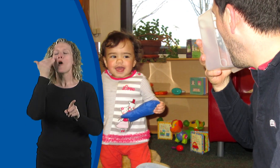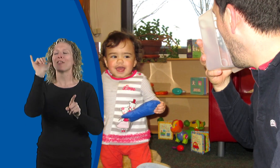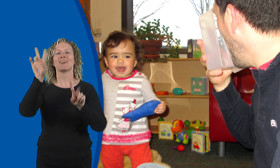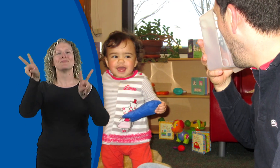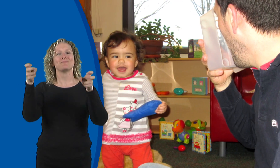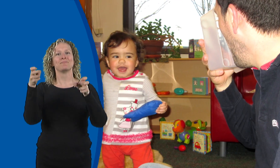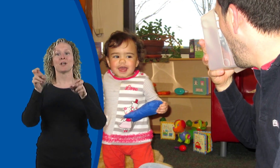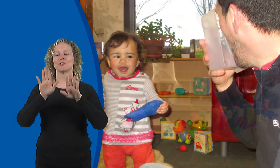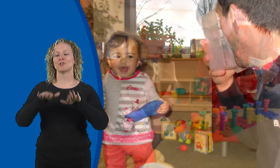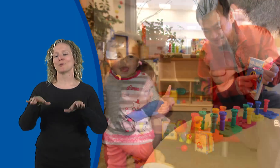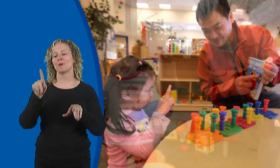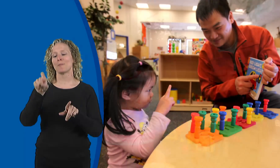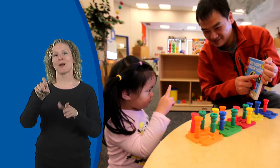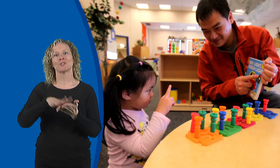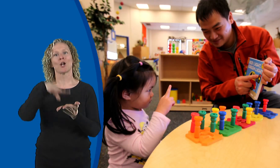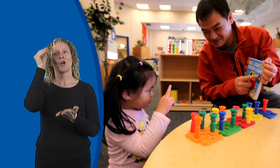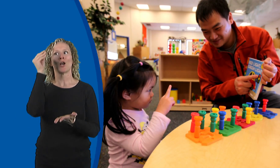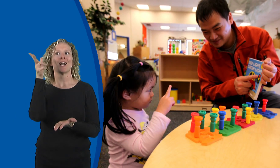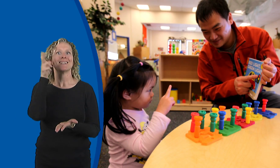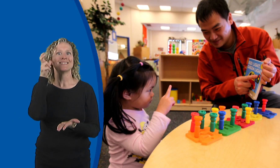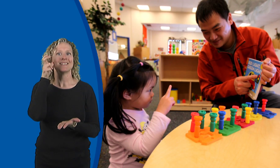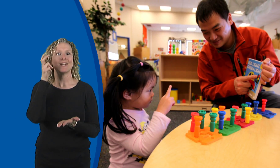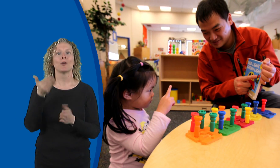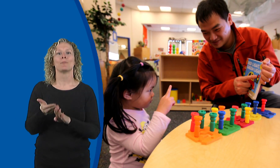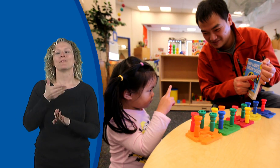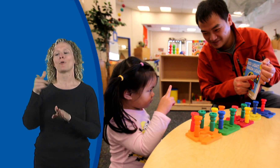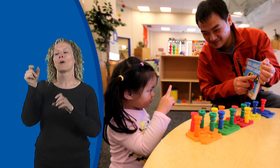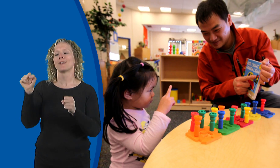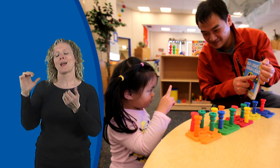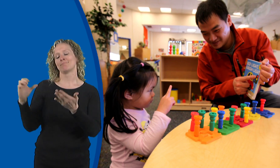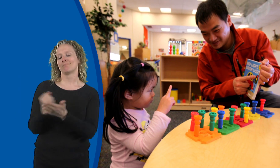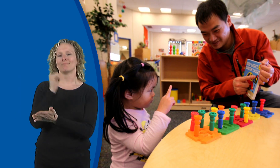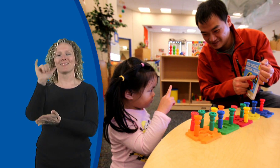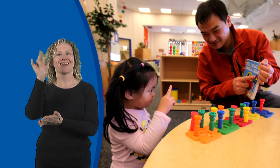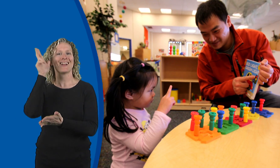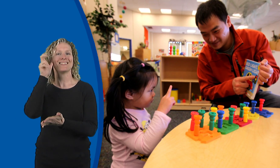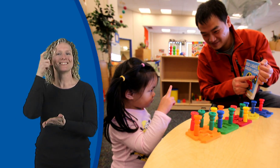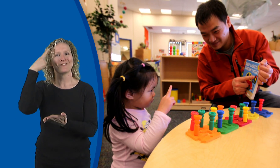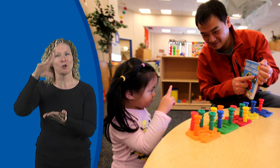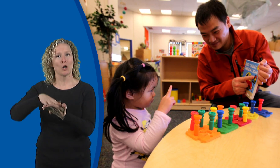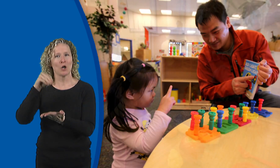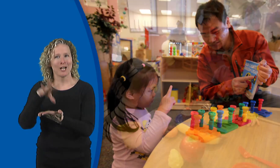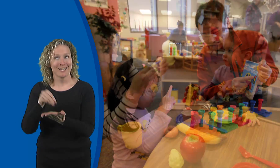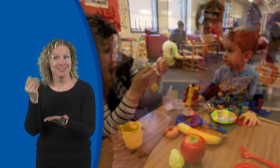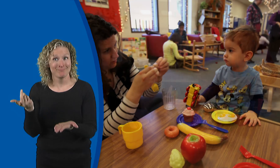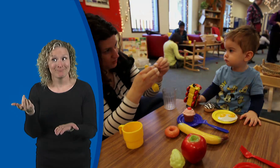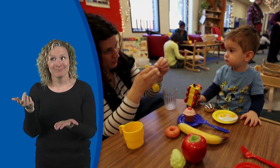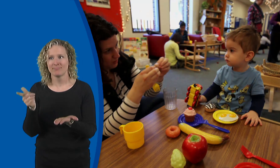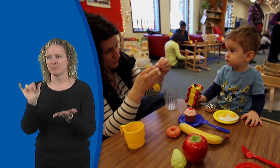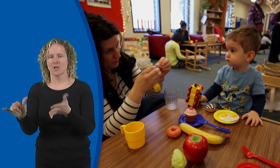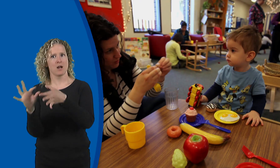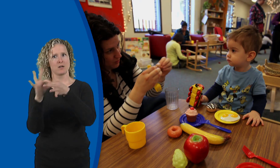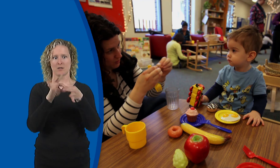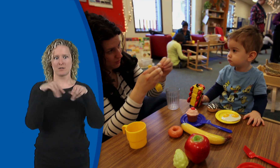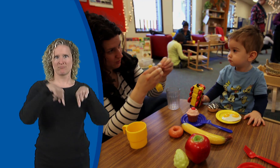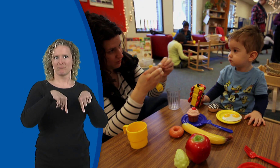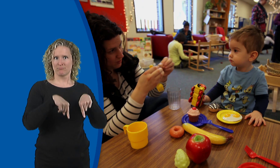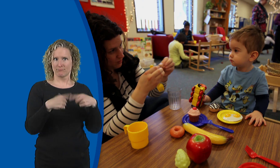We frequently say that children must learn to listen before they can use their listening to learn.